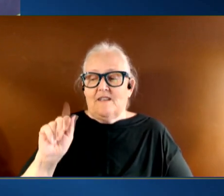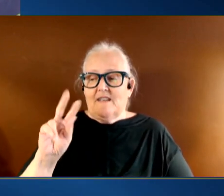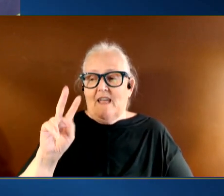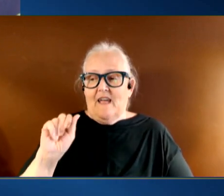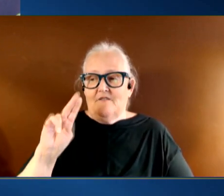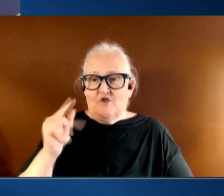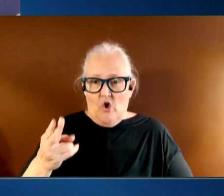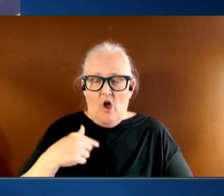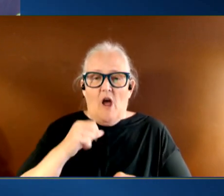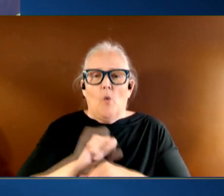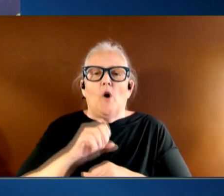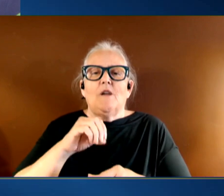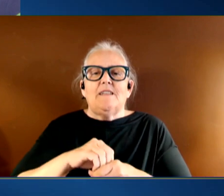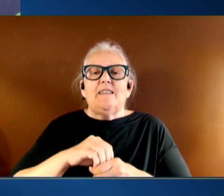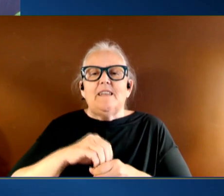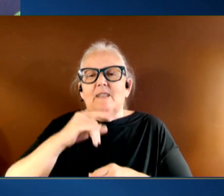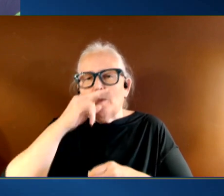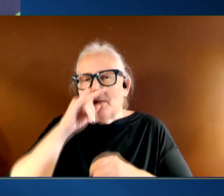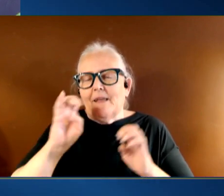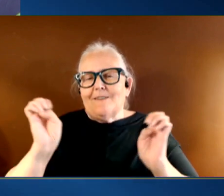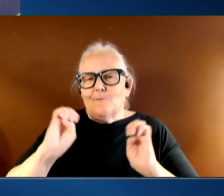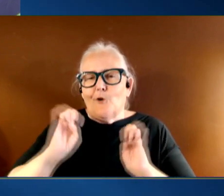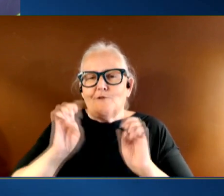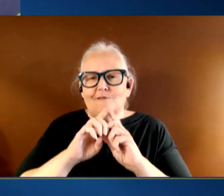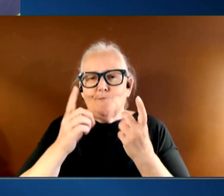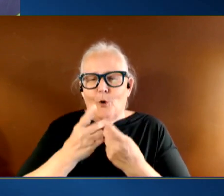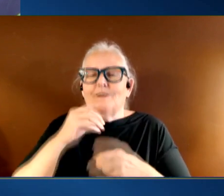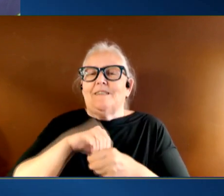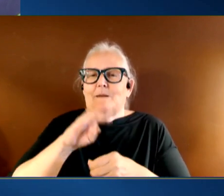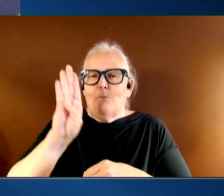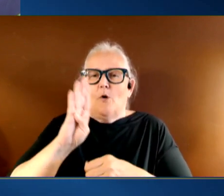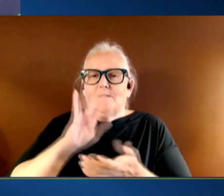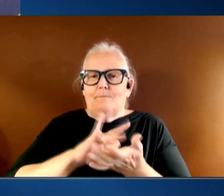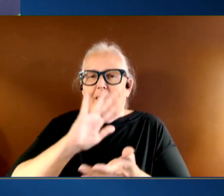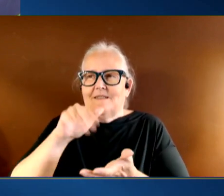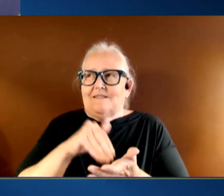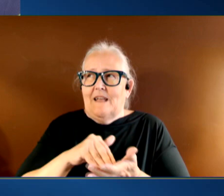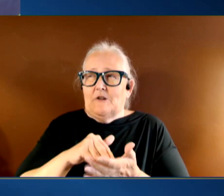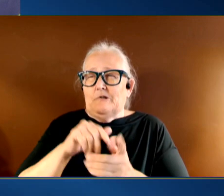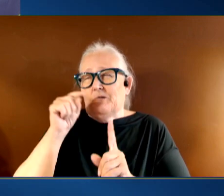pediatric emergency department at Boston Medical Center for 15 years. But I'm here